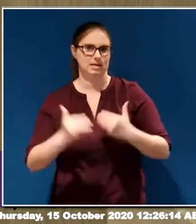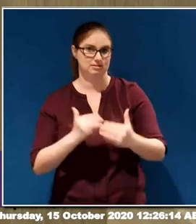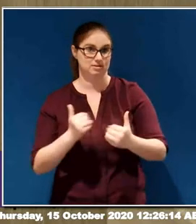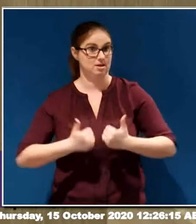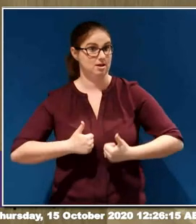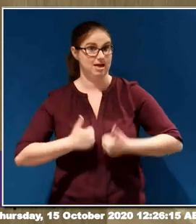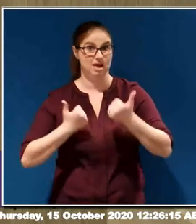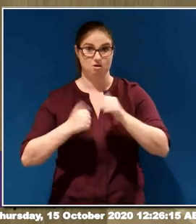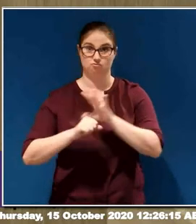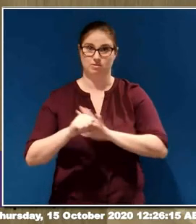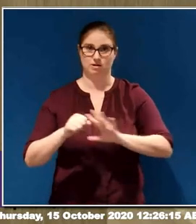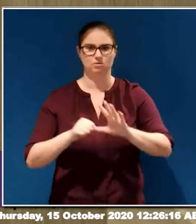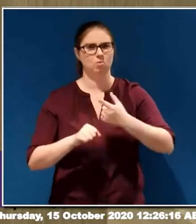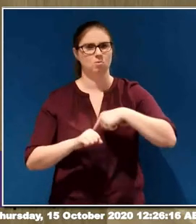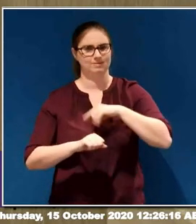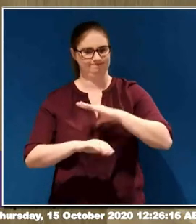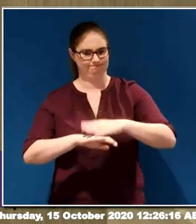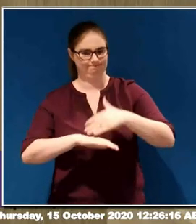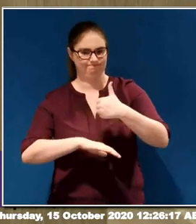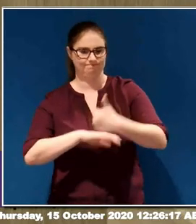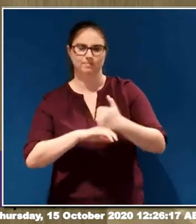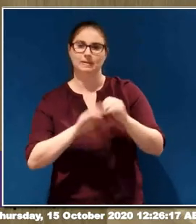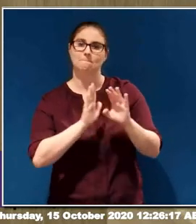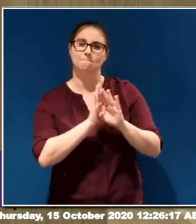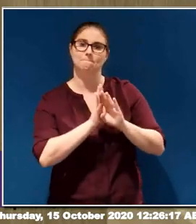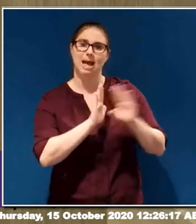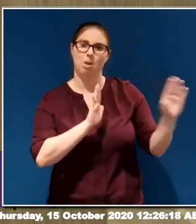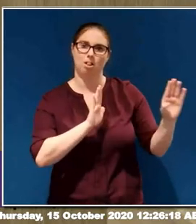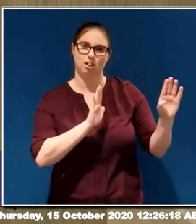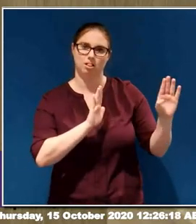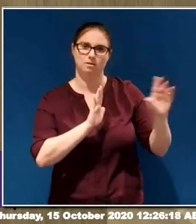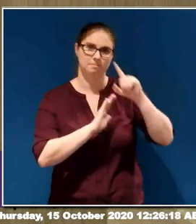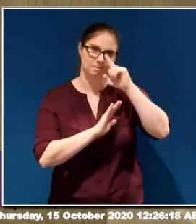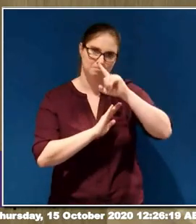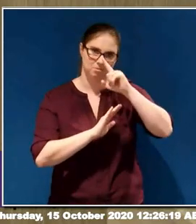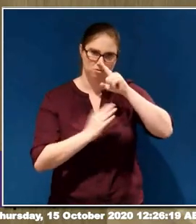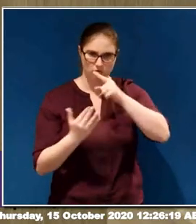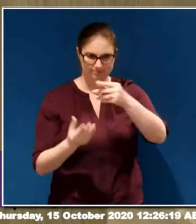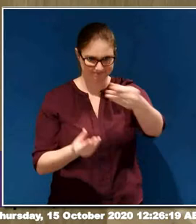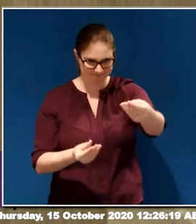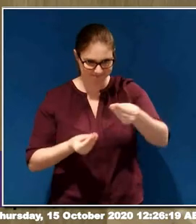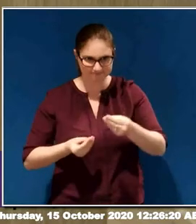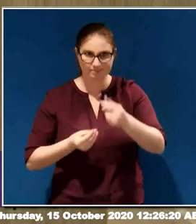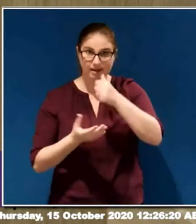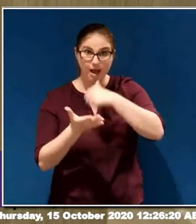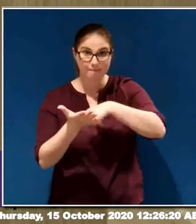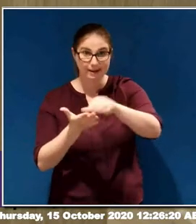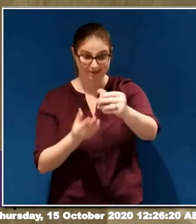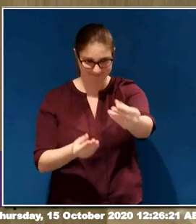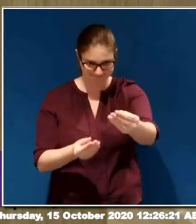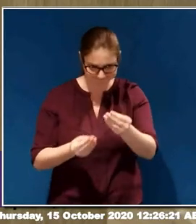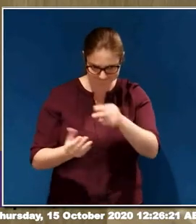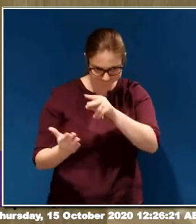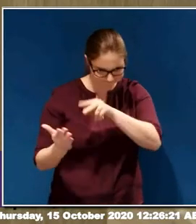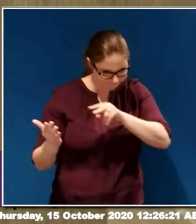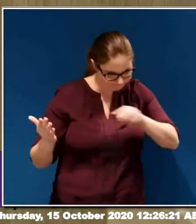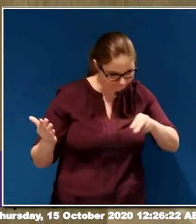who looks at the applications. When we do that, it's not just the written application that we are